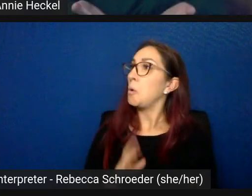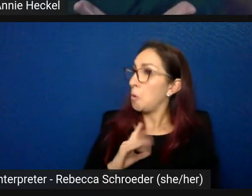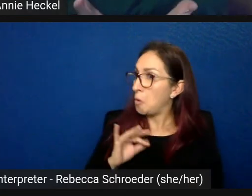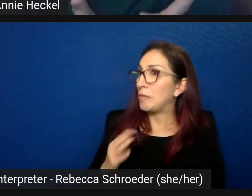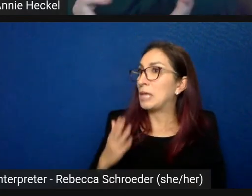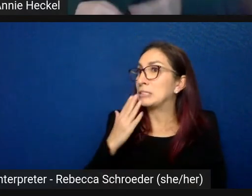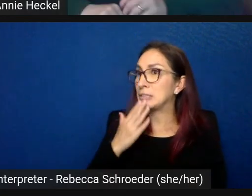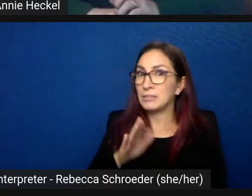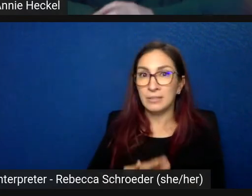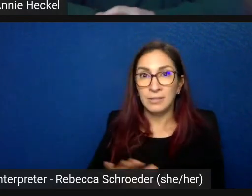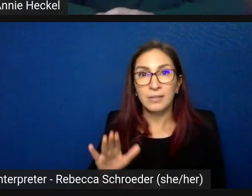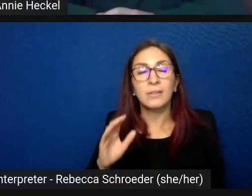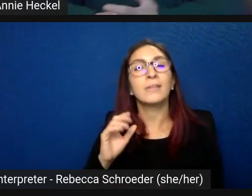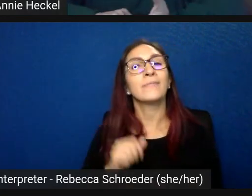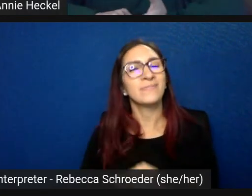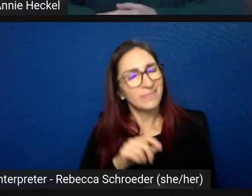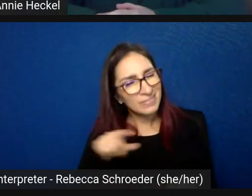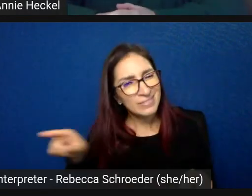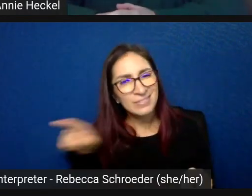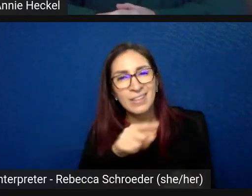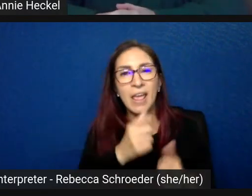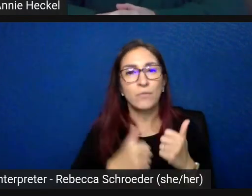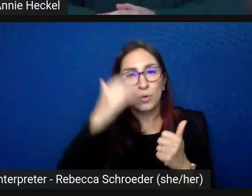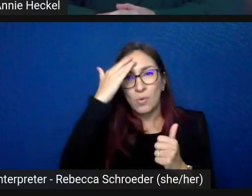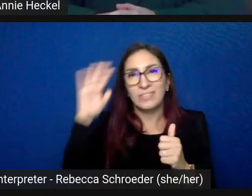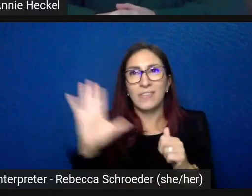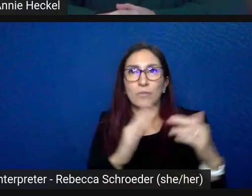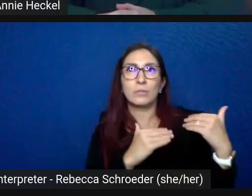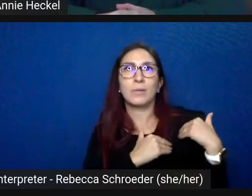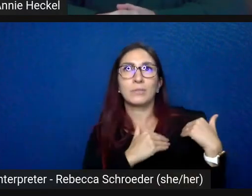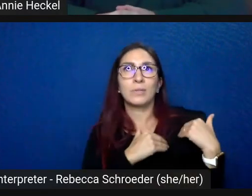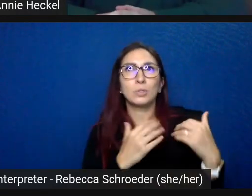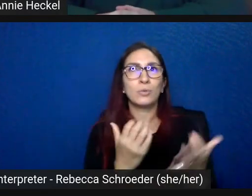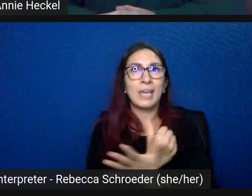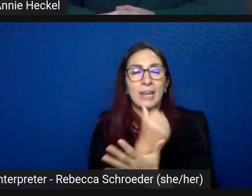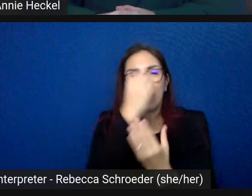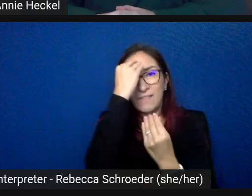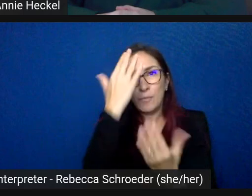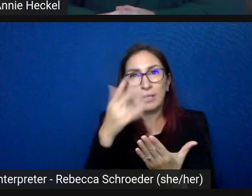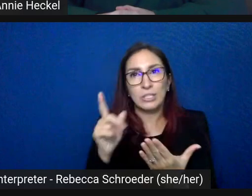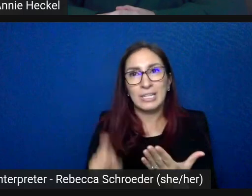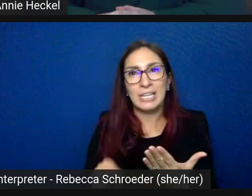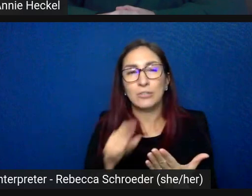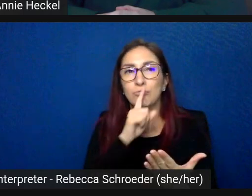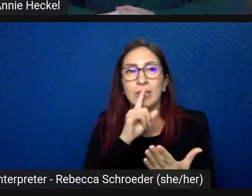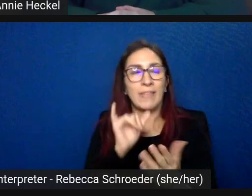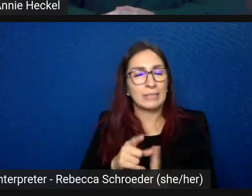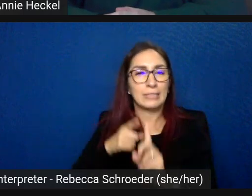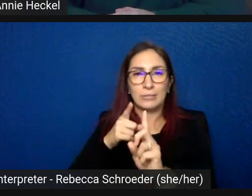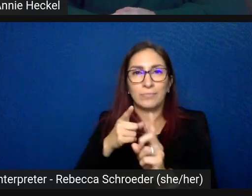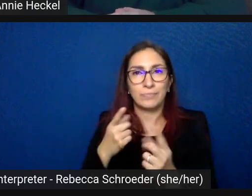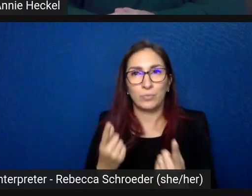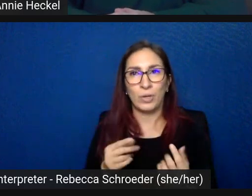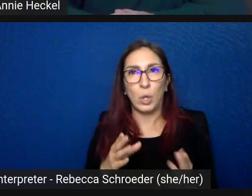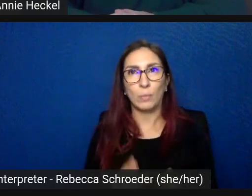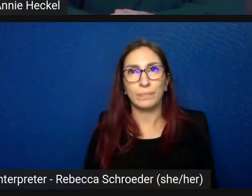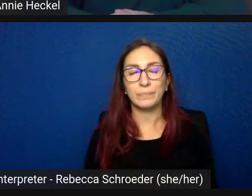and then make sure they can get the information they need to do it. It's really the way to go. Awesome.